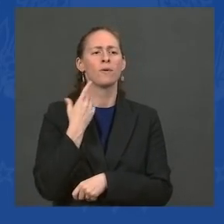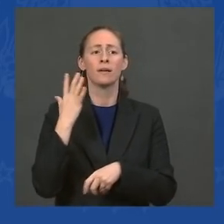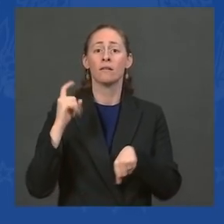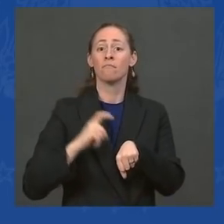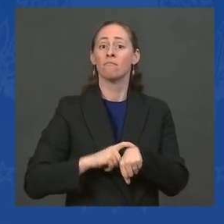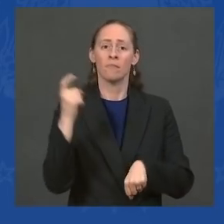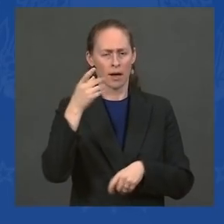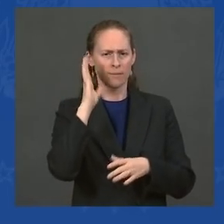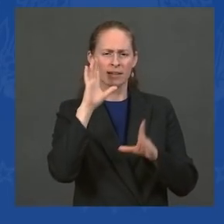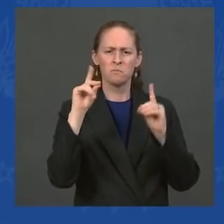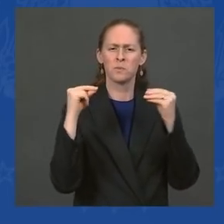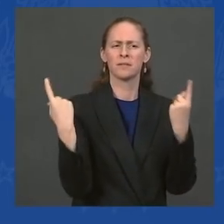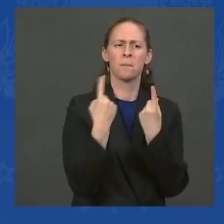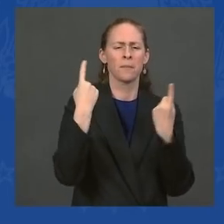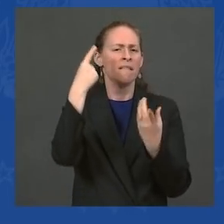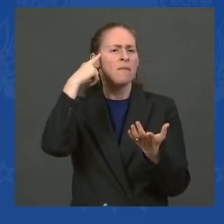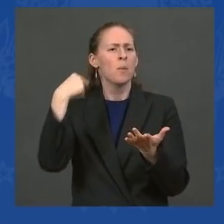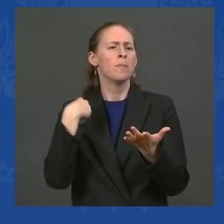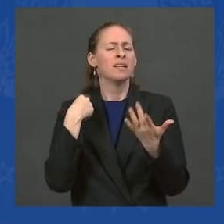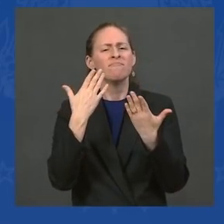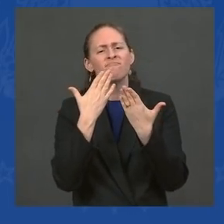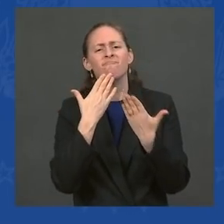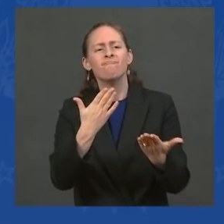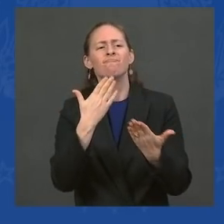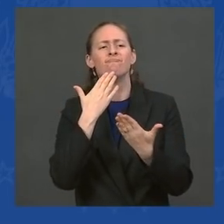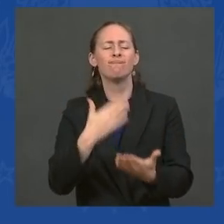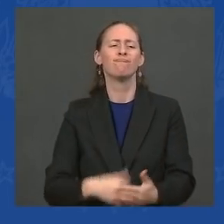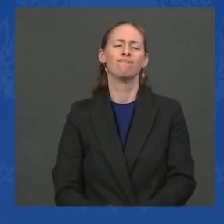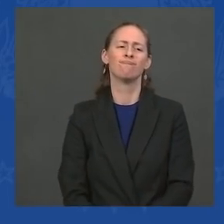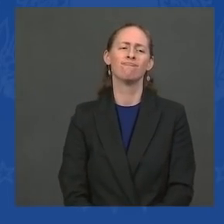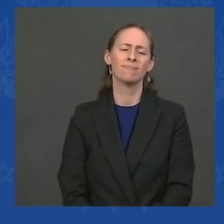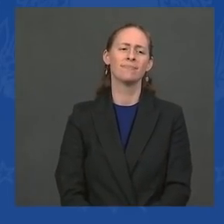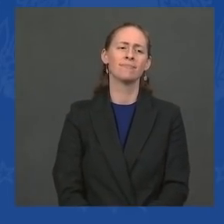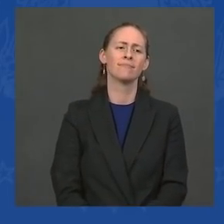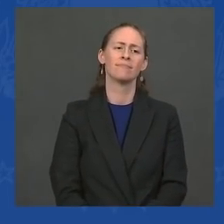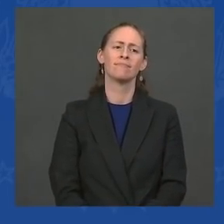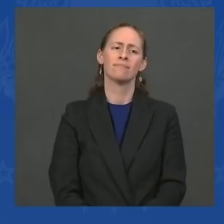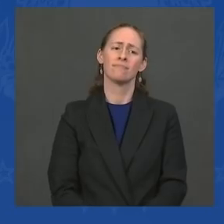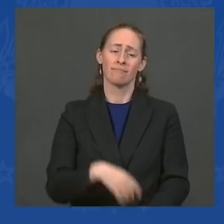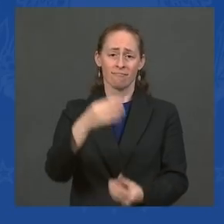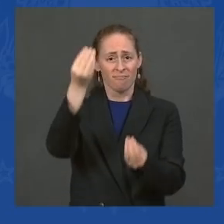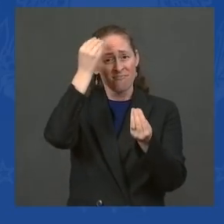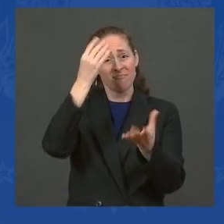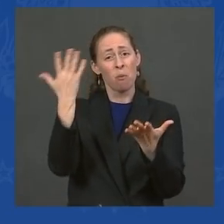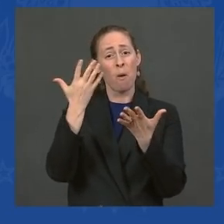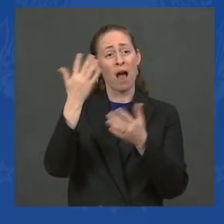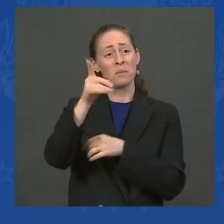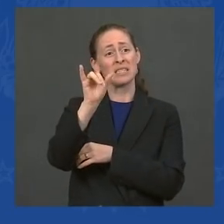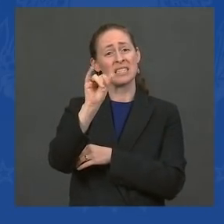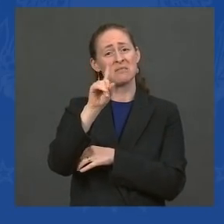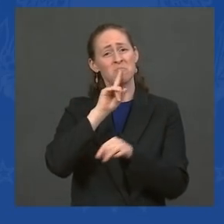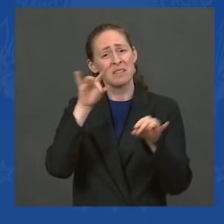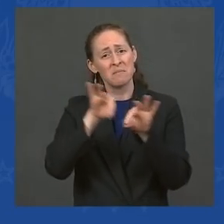And, Chris, you know, it -- it matters. It matters when things are tight and you stand up and make the case,